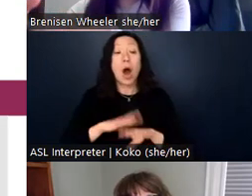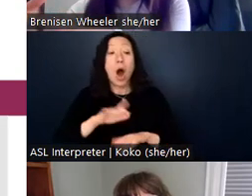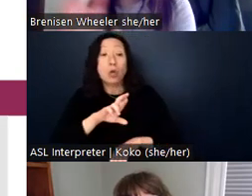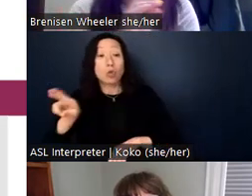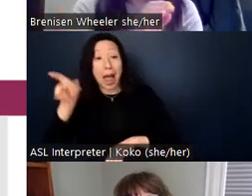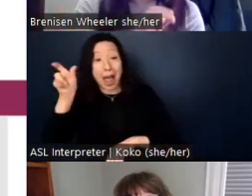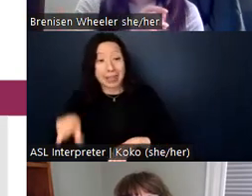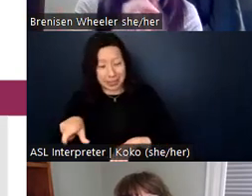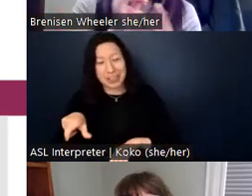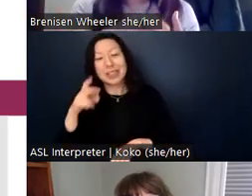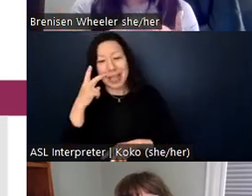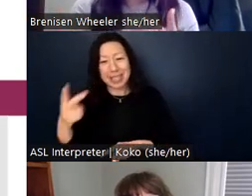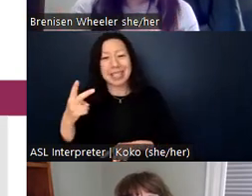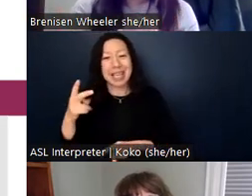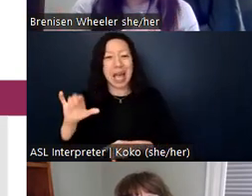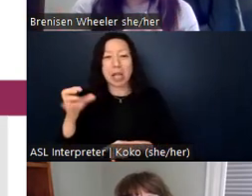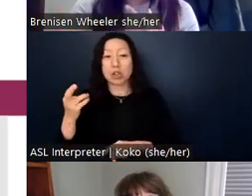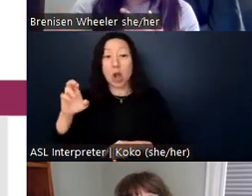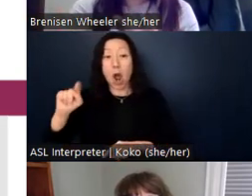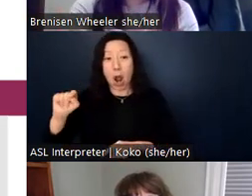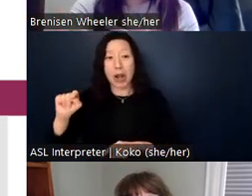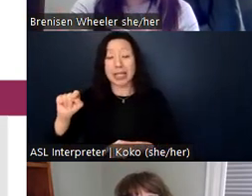of your screen. 13:00:42 You'll see that 66% appointment with